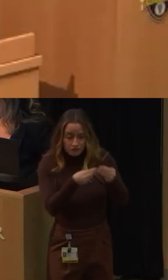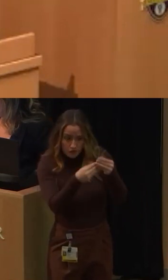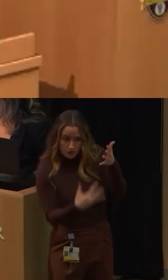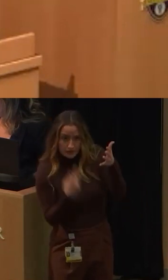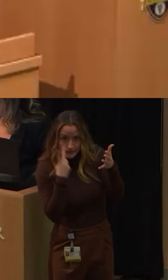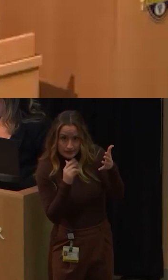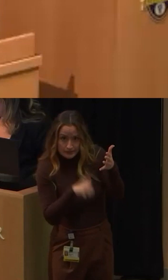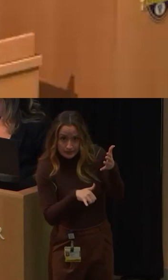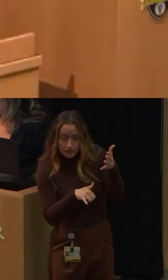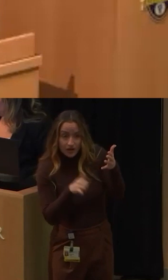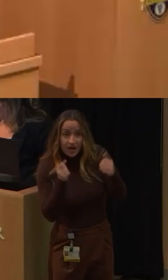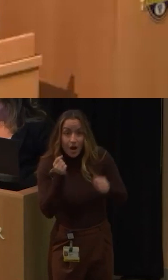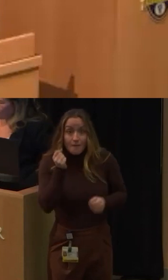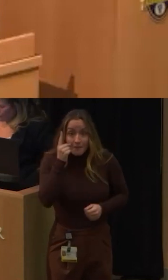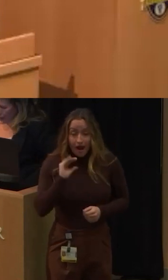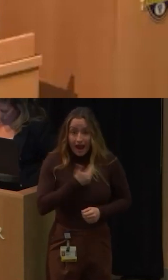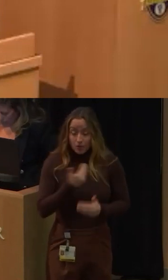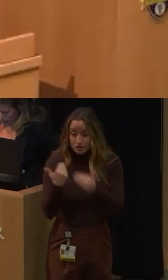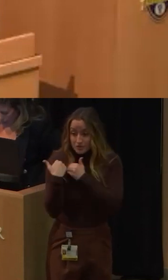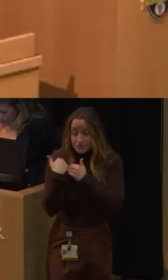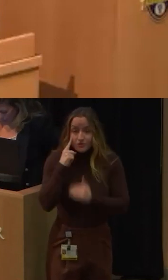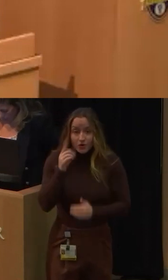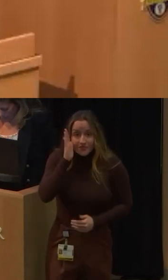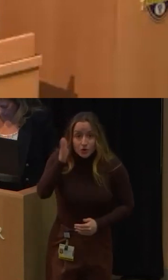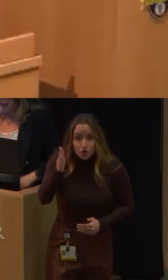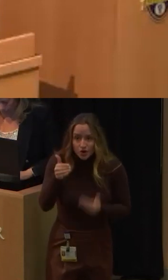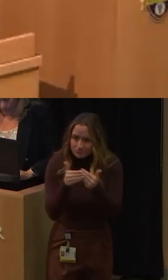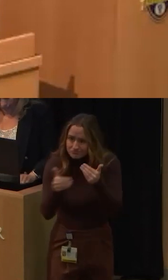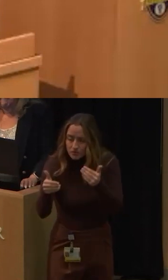by what we must do in the future. There's no question about it